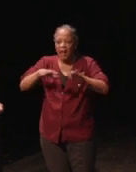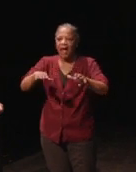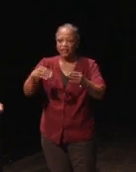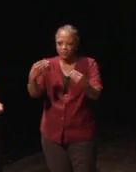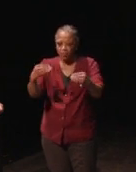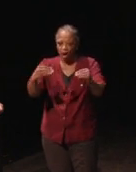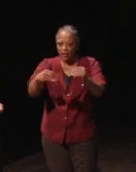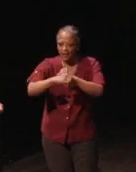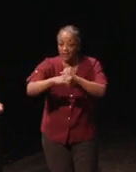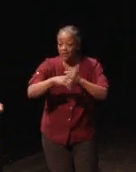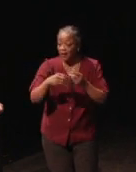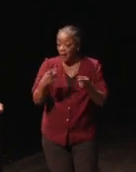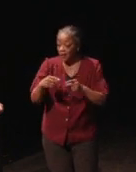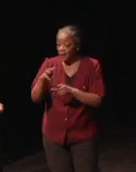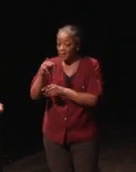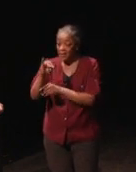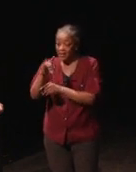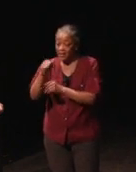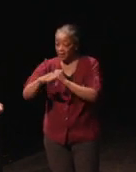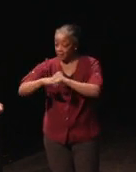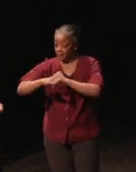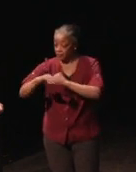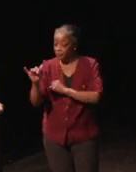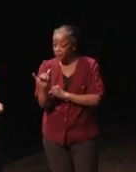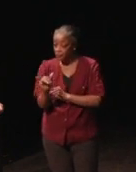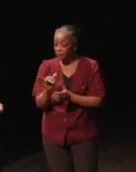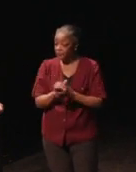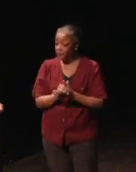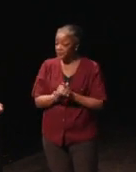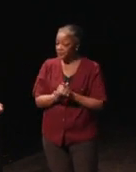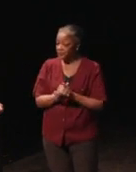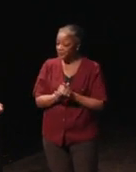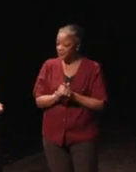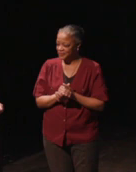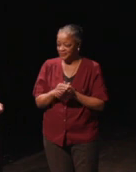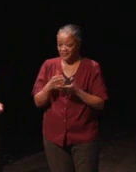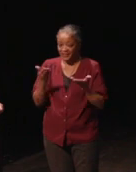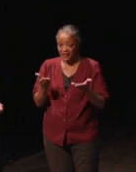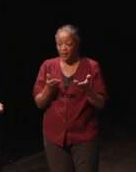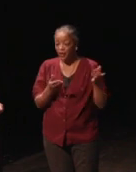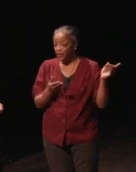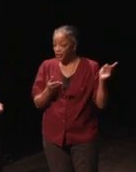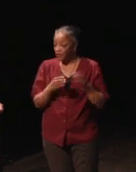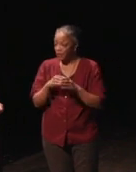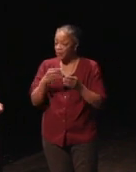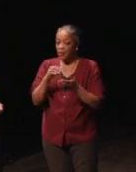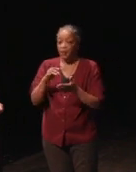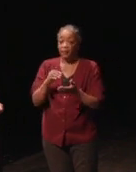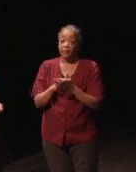happening in the media as well. We got coverage here from The Economist talking about